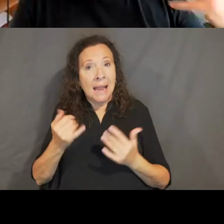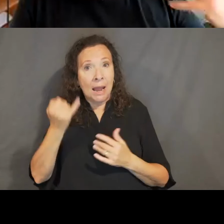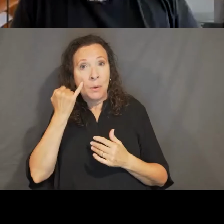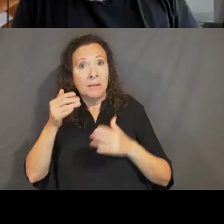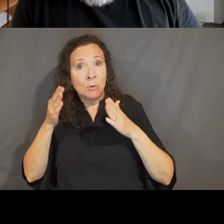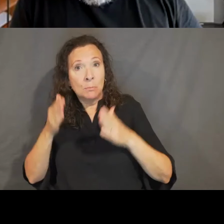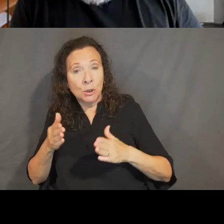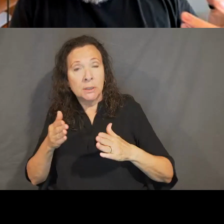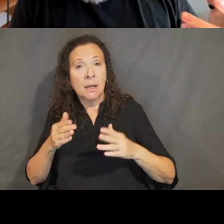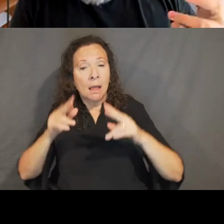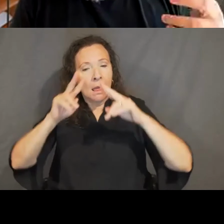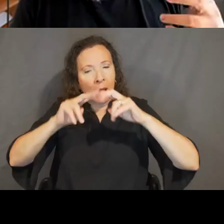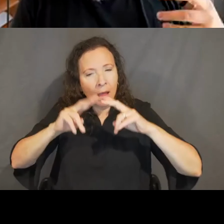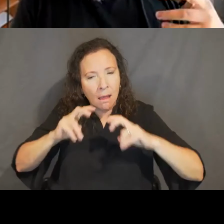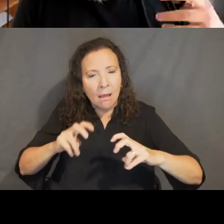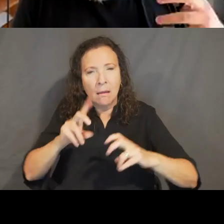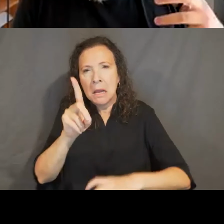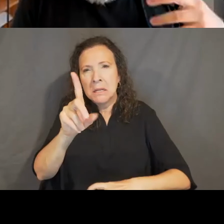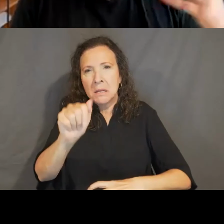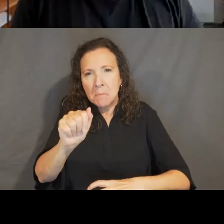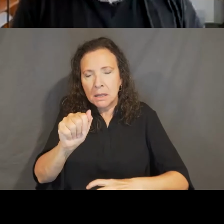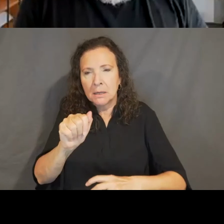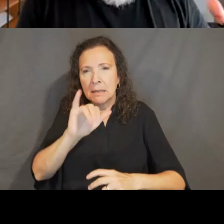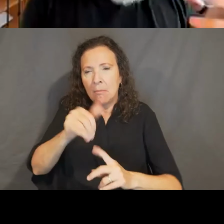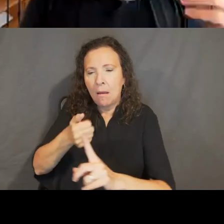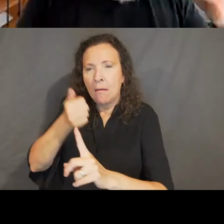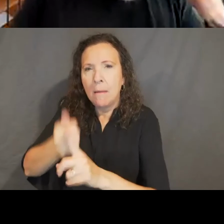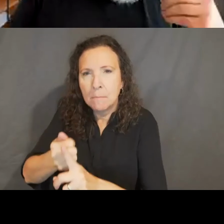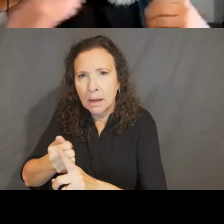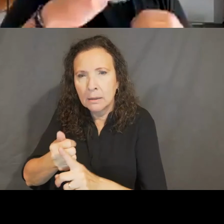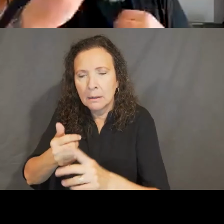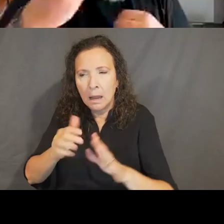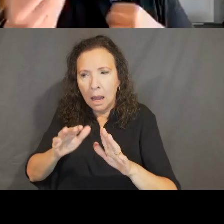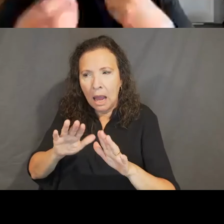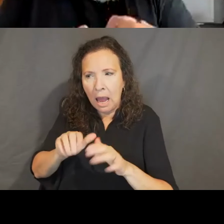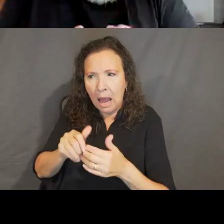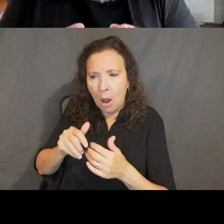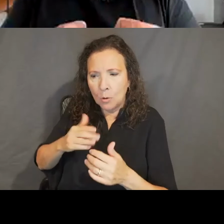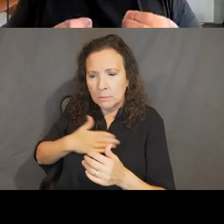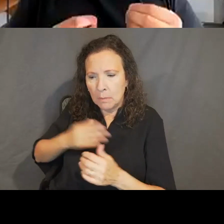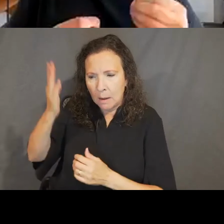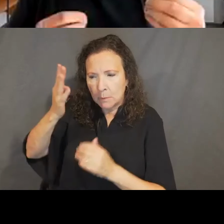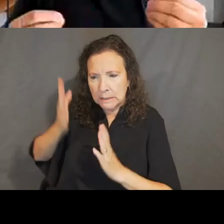that might mean to their presentation. And how that might affect how they present something.